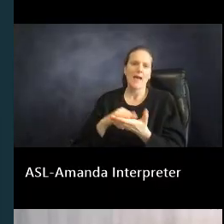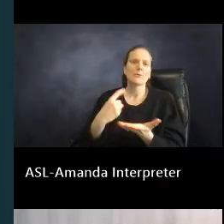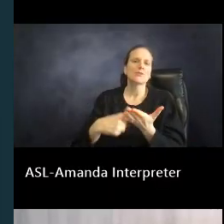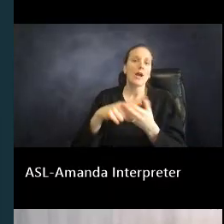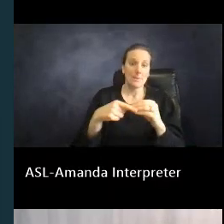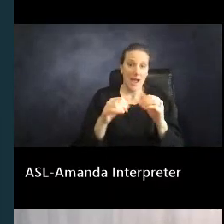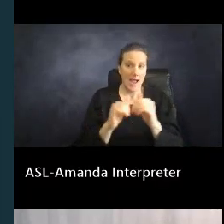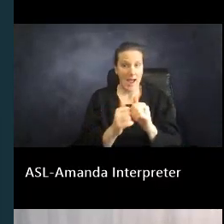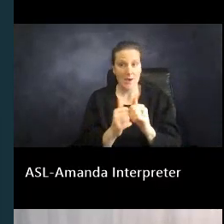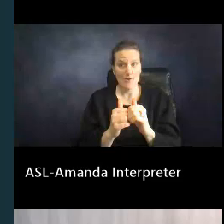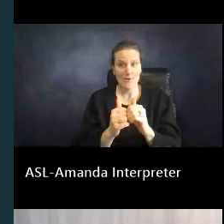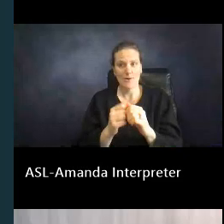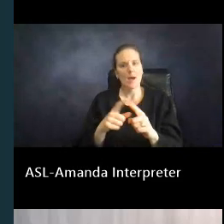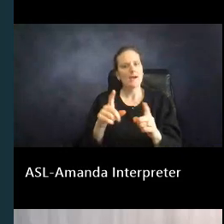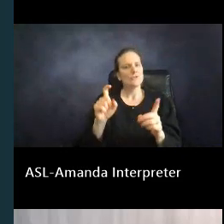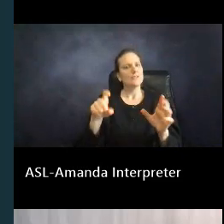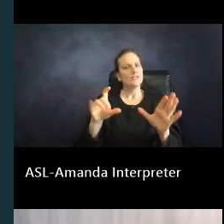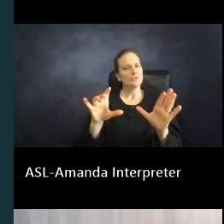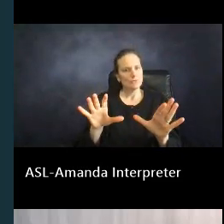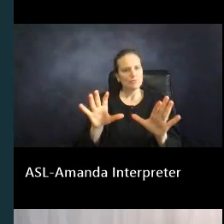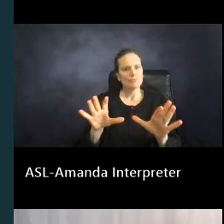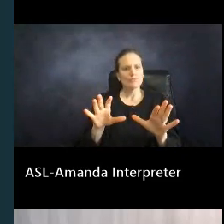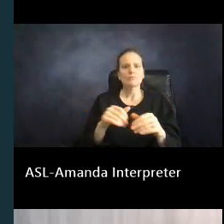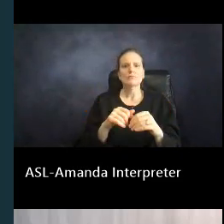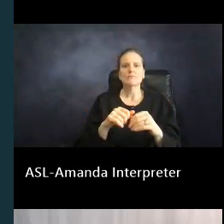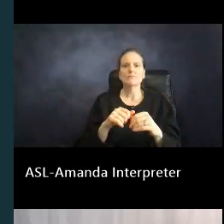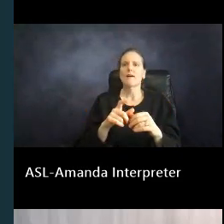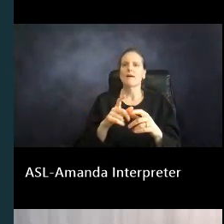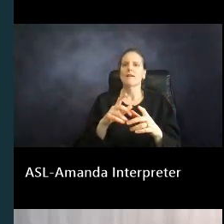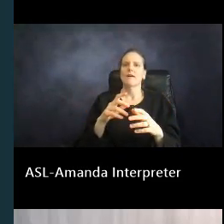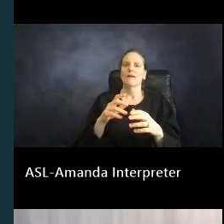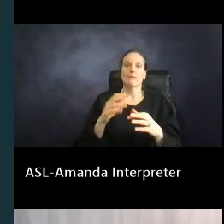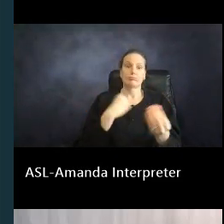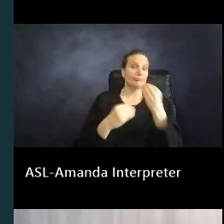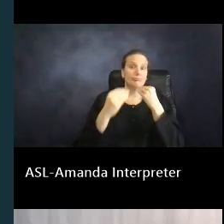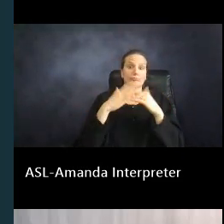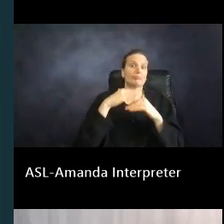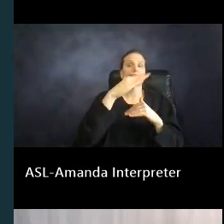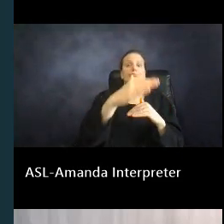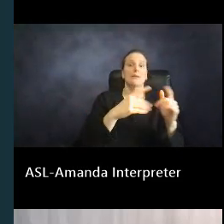But you just need to, you actually just need to kind of flood the system with the bitter foods